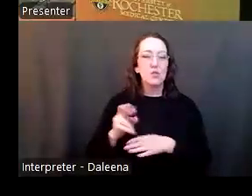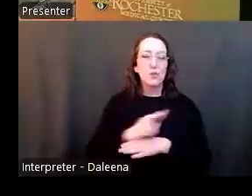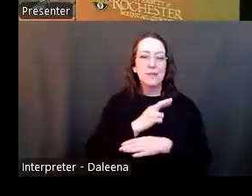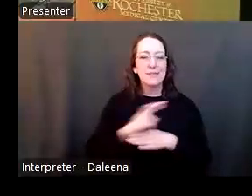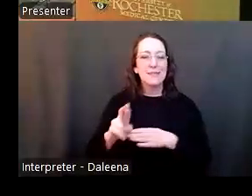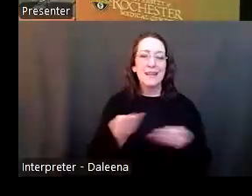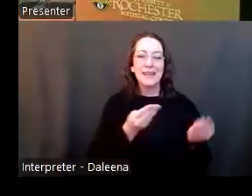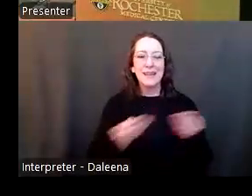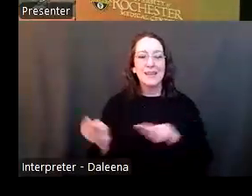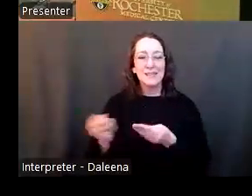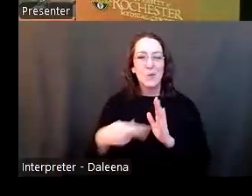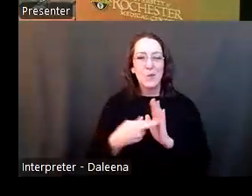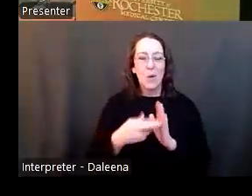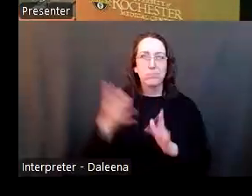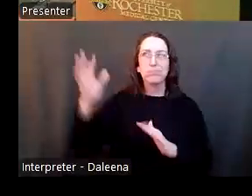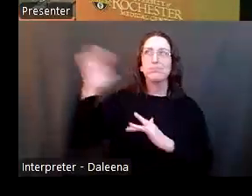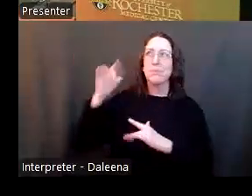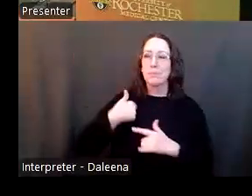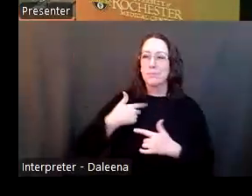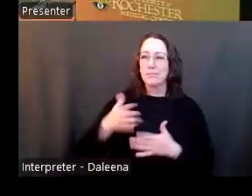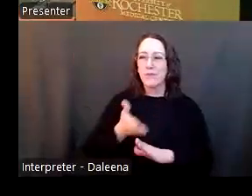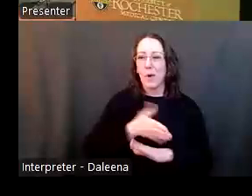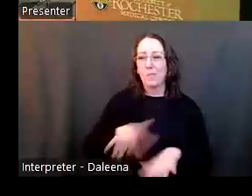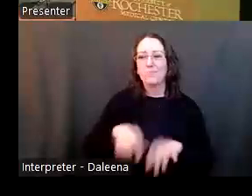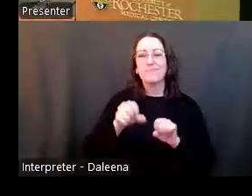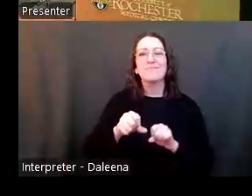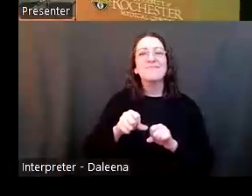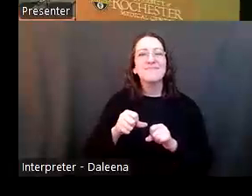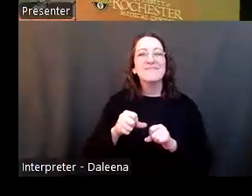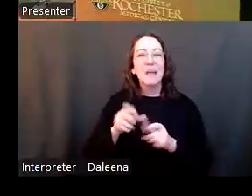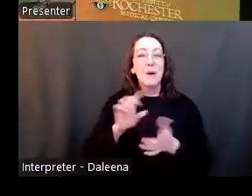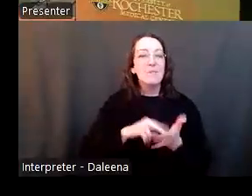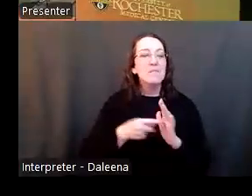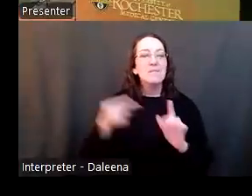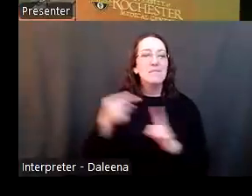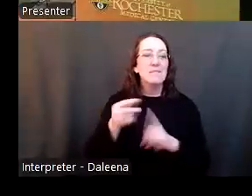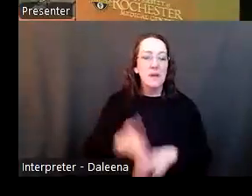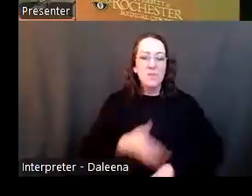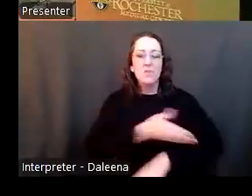ago before I took it over and the main purpose was to improve the communication between nurses and